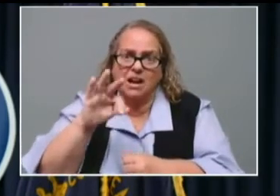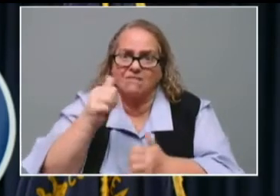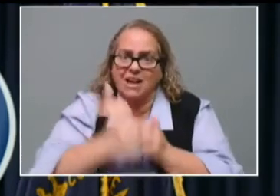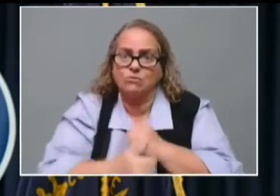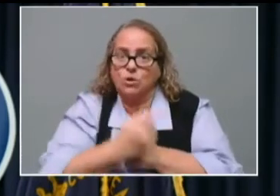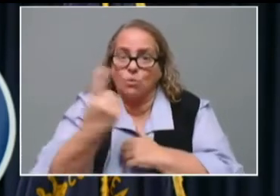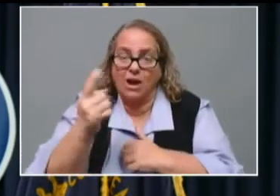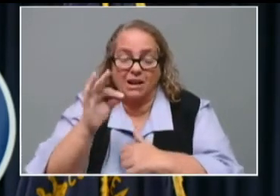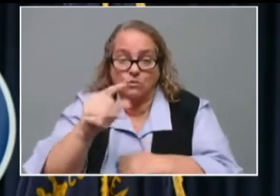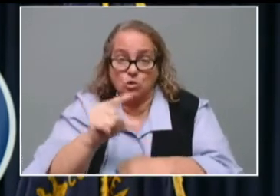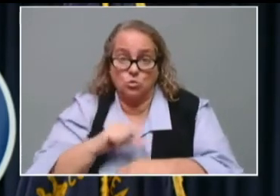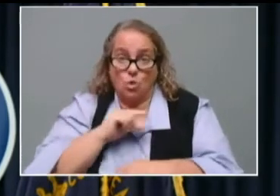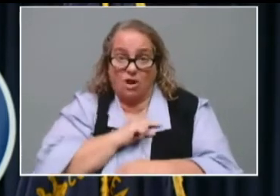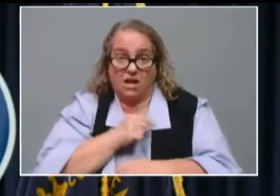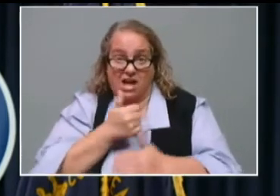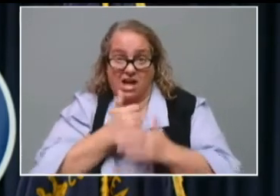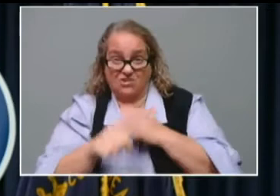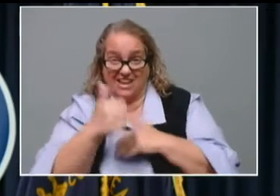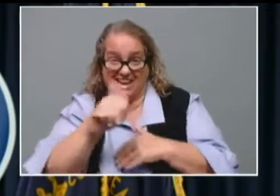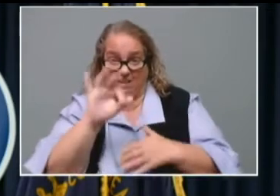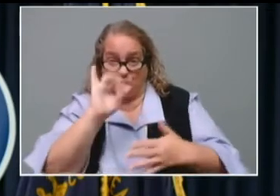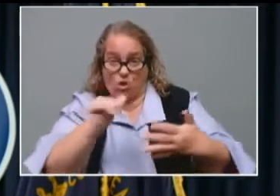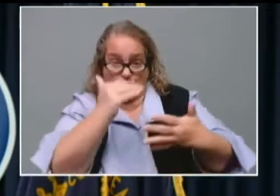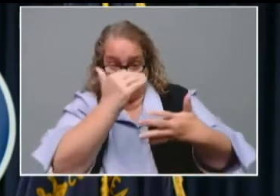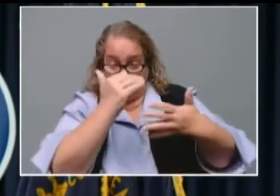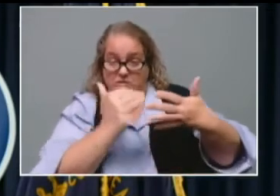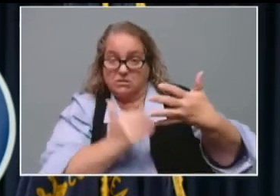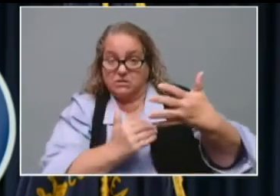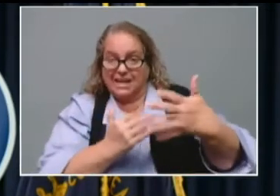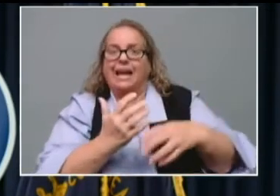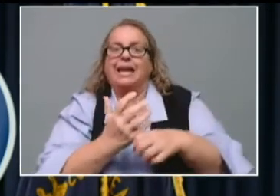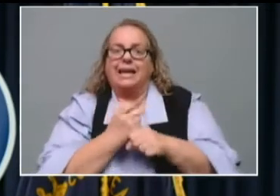booster to give you just an idea though about how many people just easily